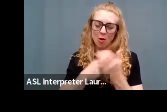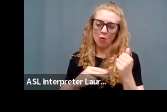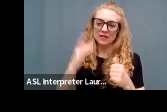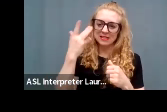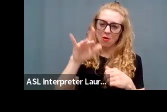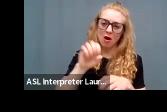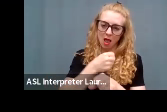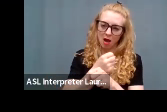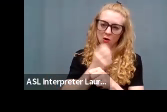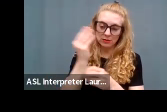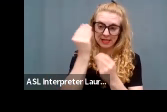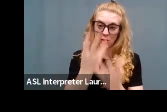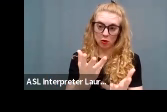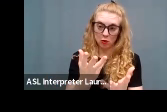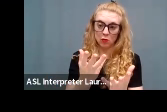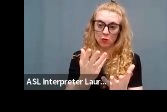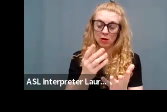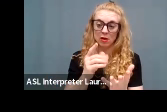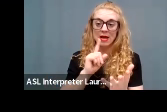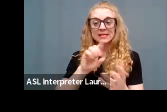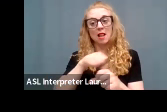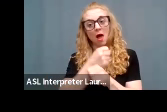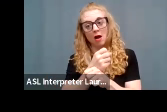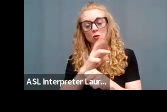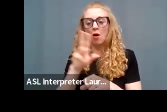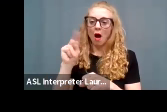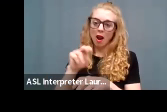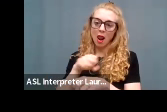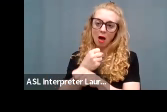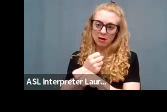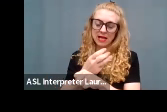tell you inform you that it's locked or it's unlocked and it will perform the action for you